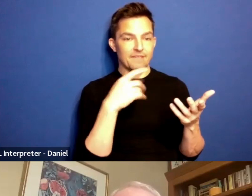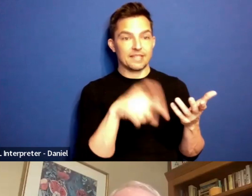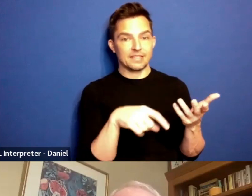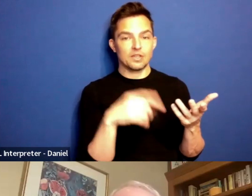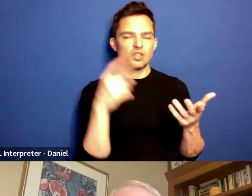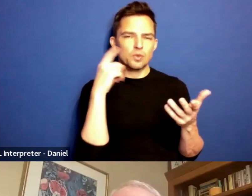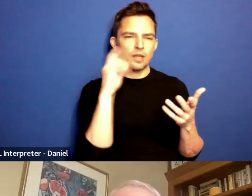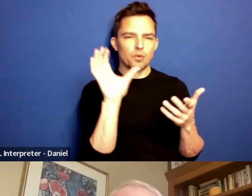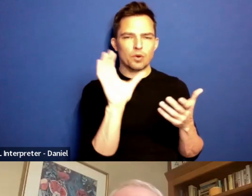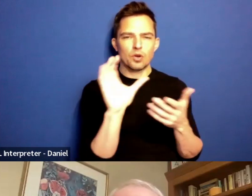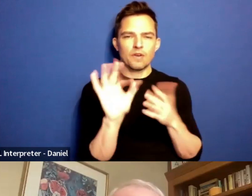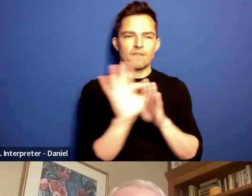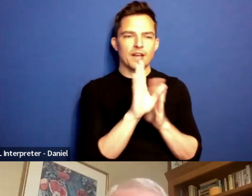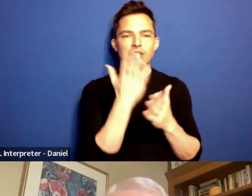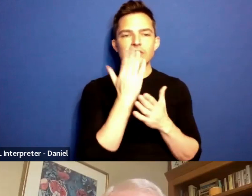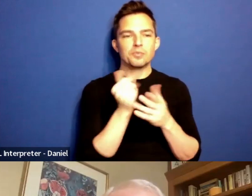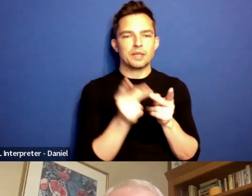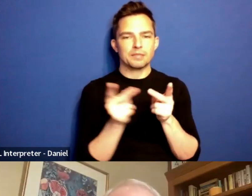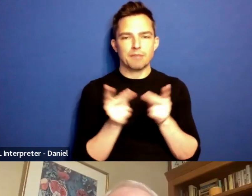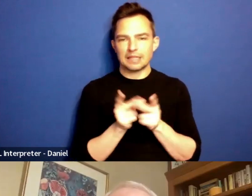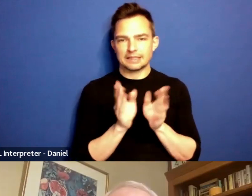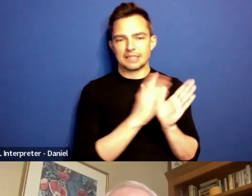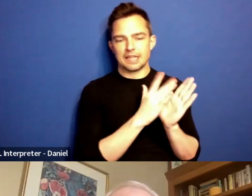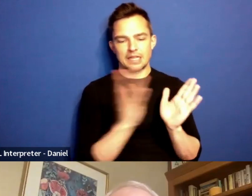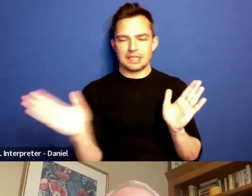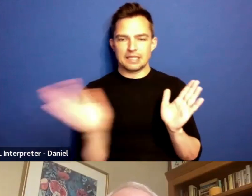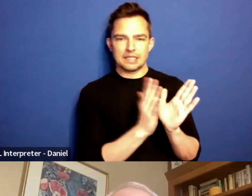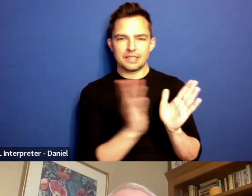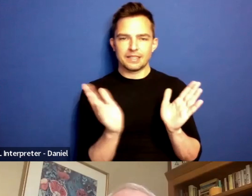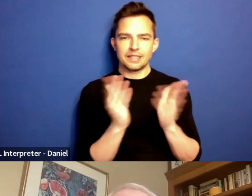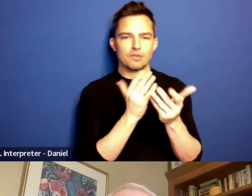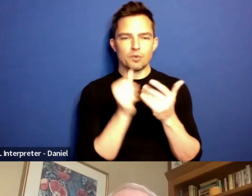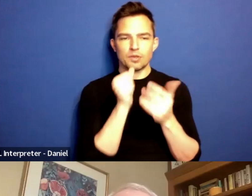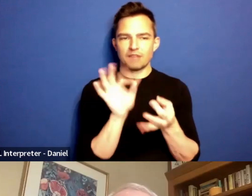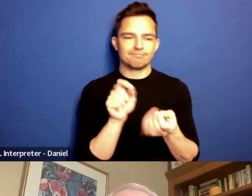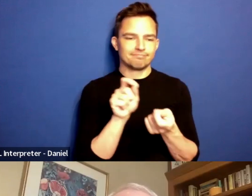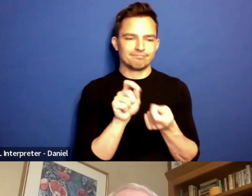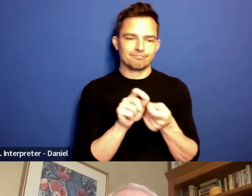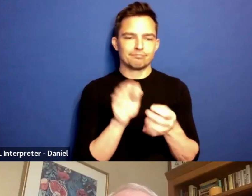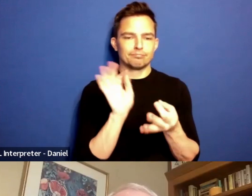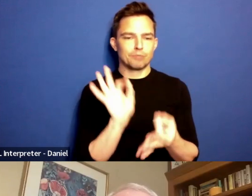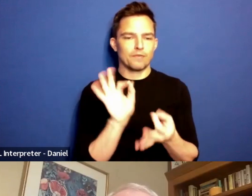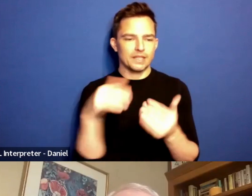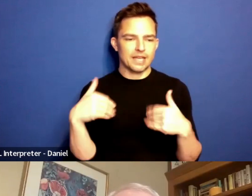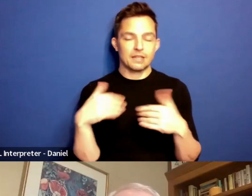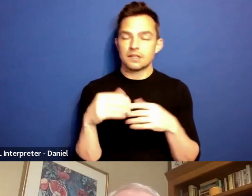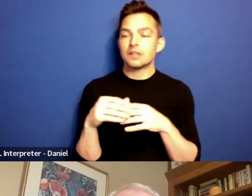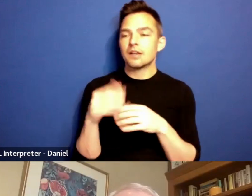even though we know we're not being perfect. Judy Dettmer: That's great. Thank you. And then just if you could comment a little bit about